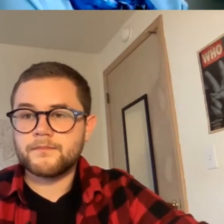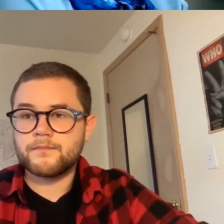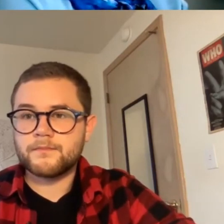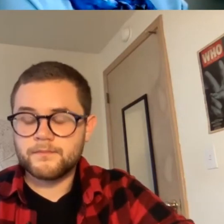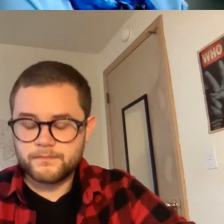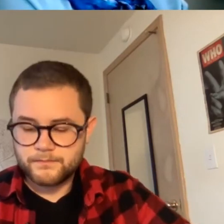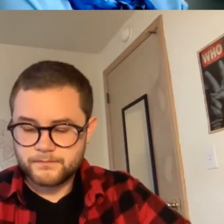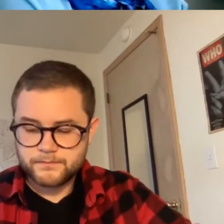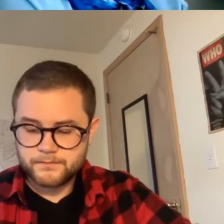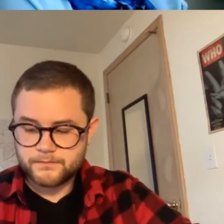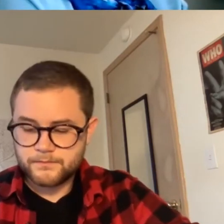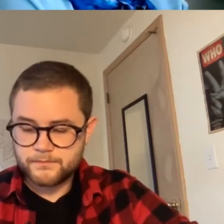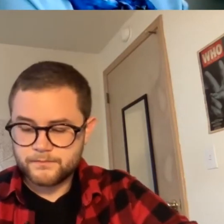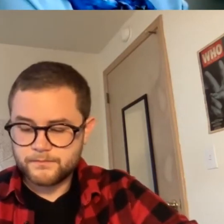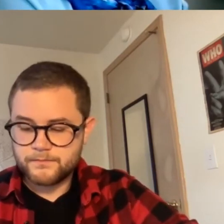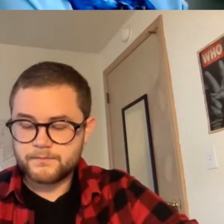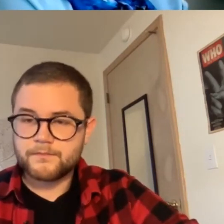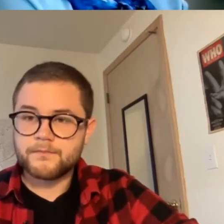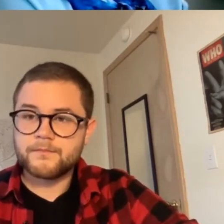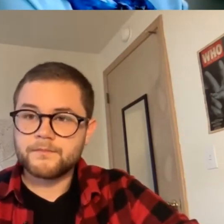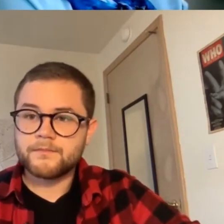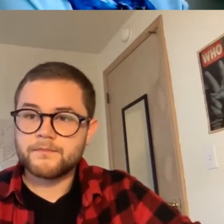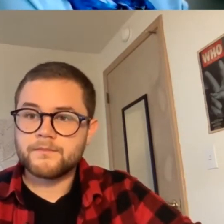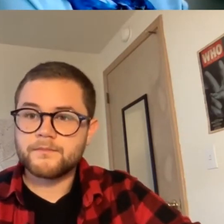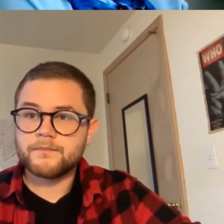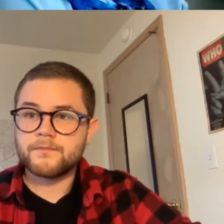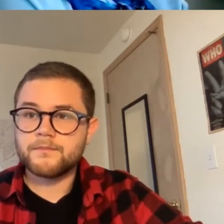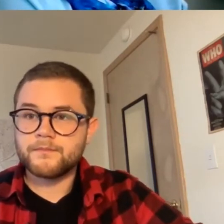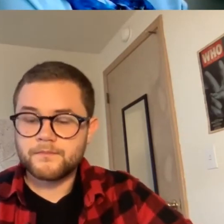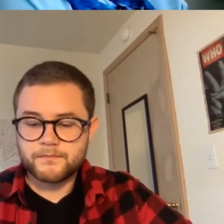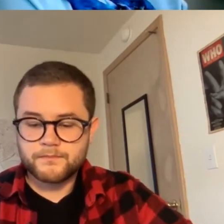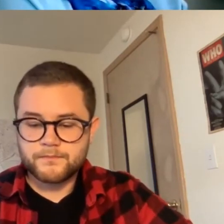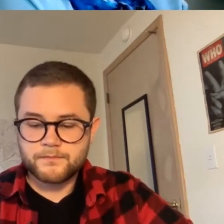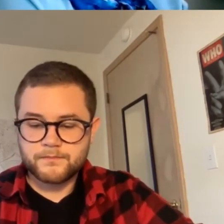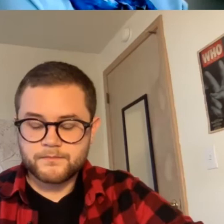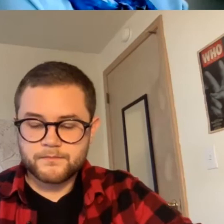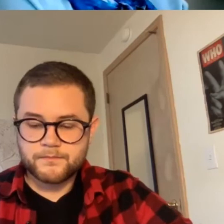on someone who had some feedback on